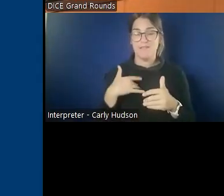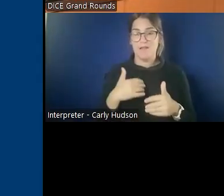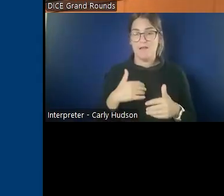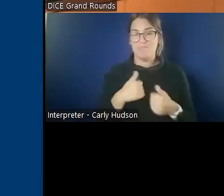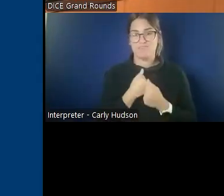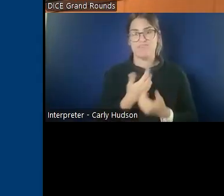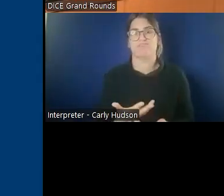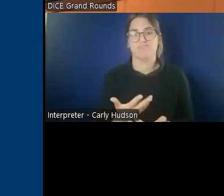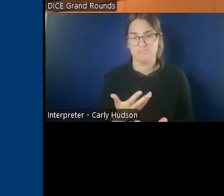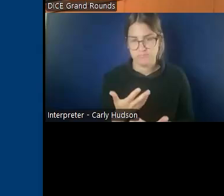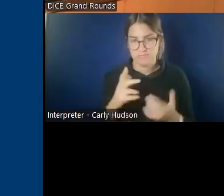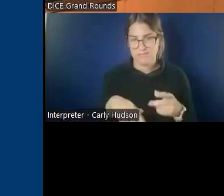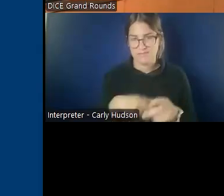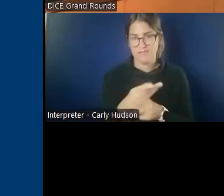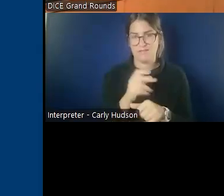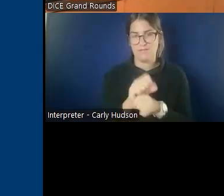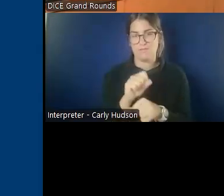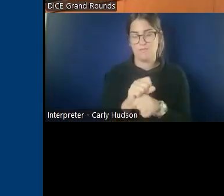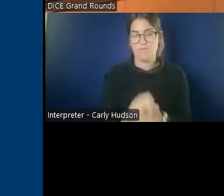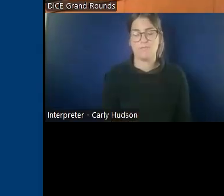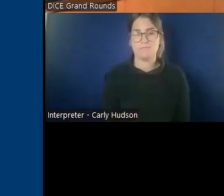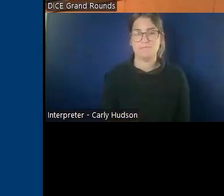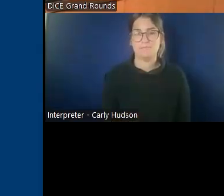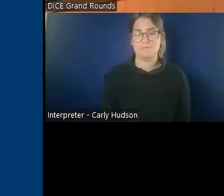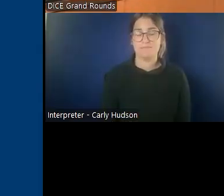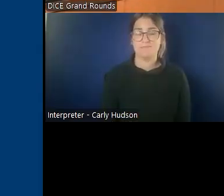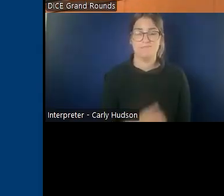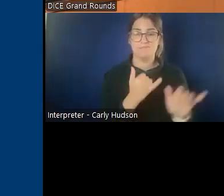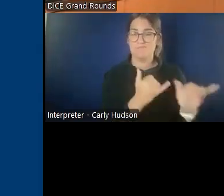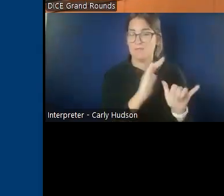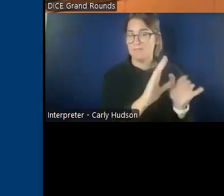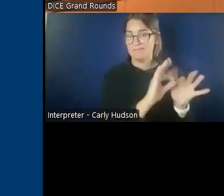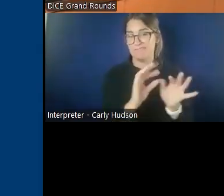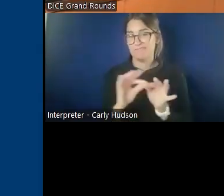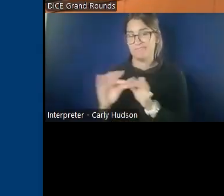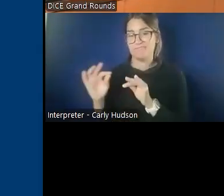this sort of work so echoing what folks had said just have having patience for yourself